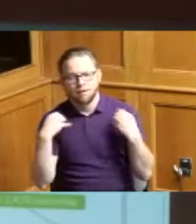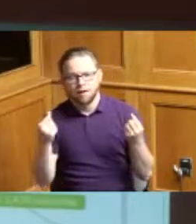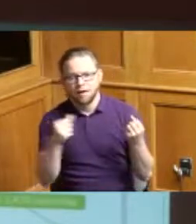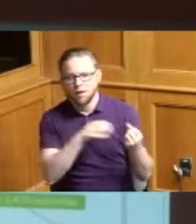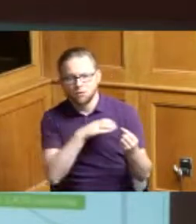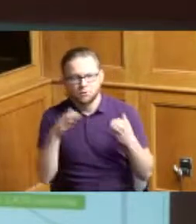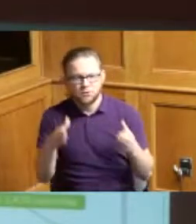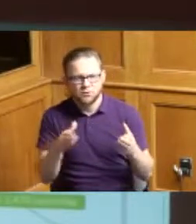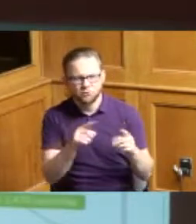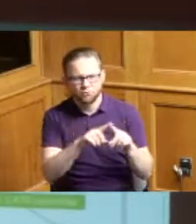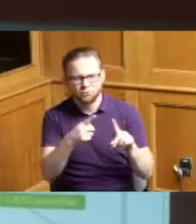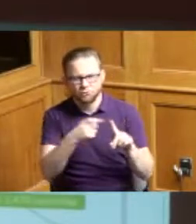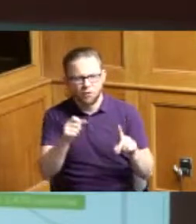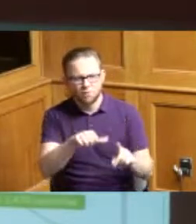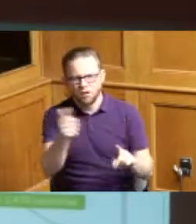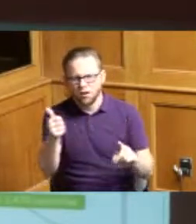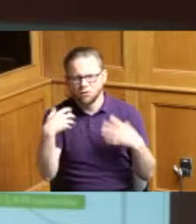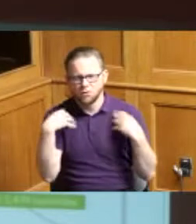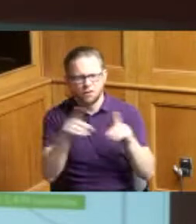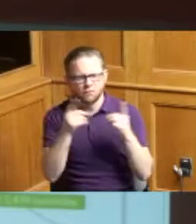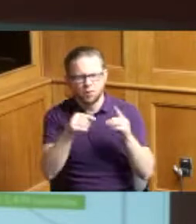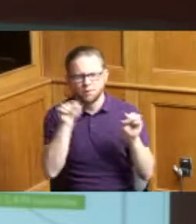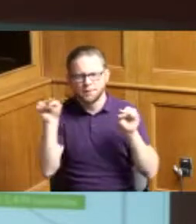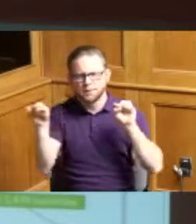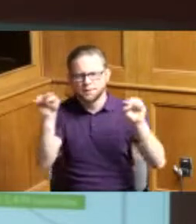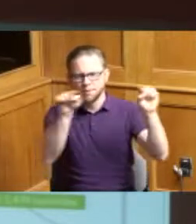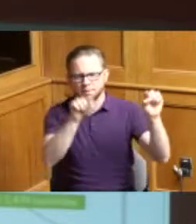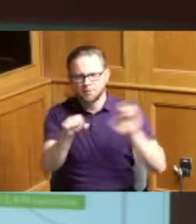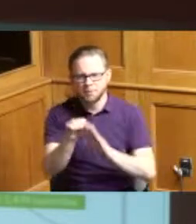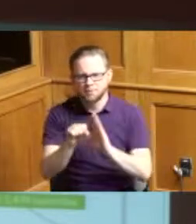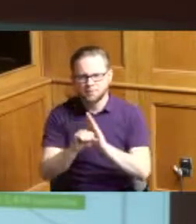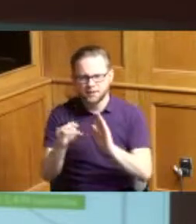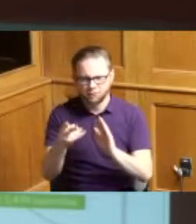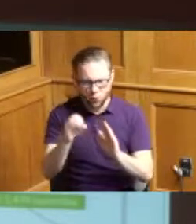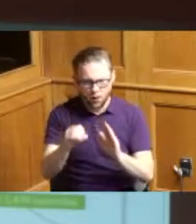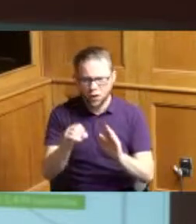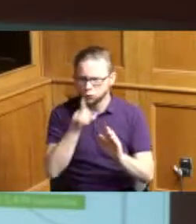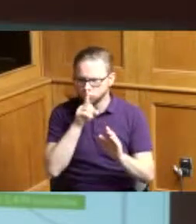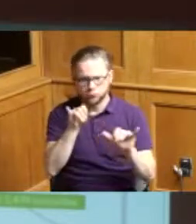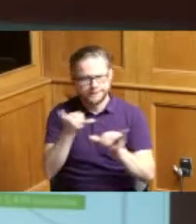nine large health departments around the state of Ohio and they are experiencing very similar trends